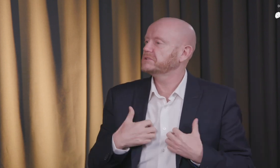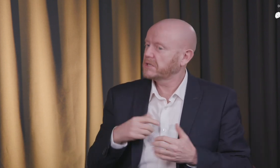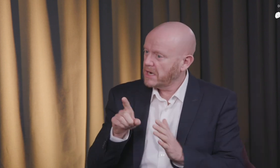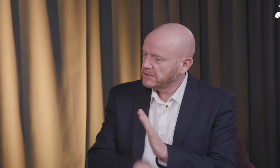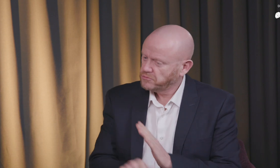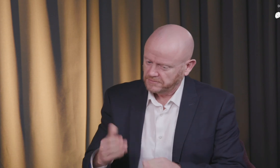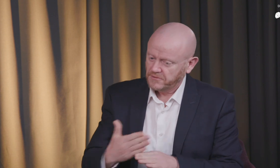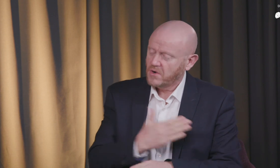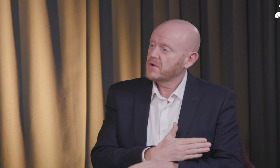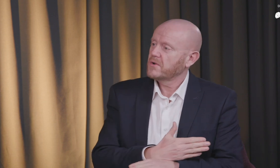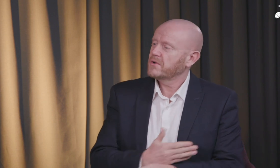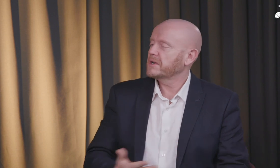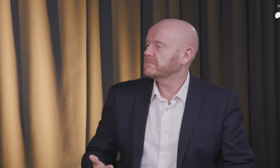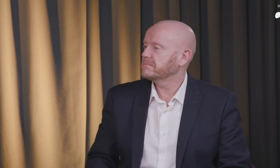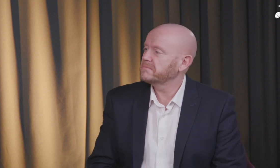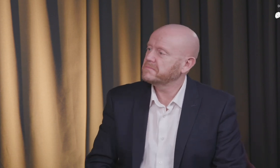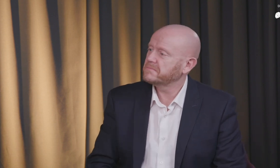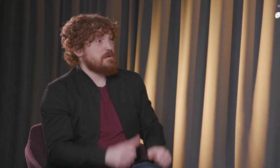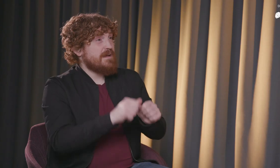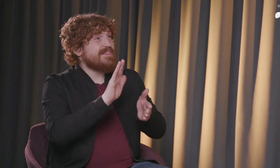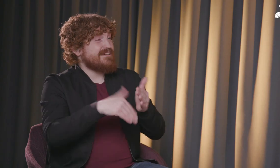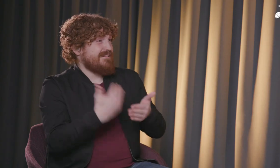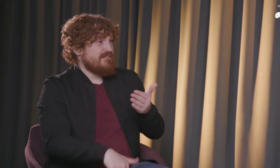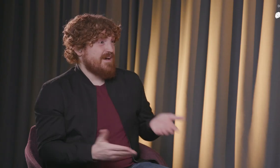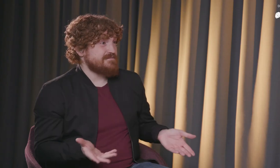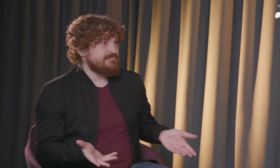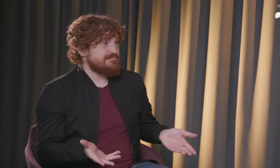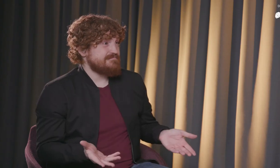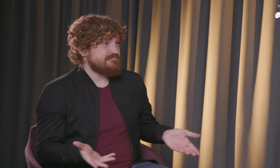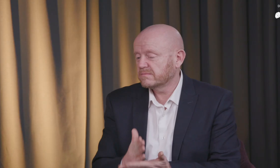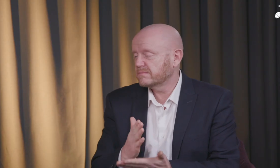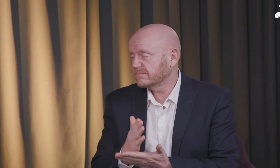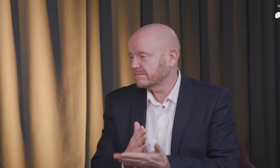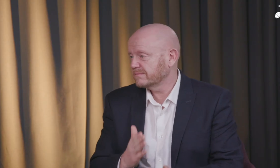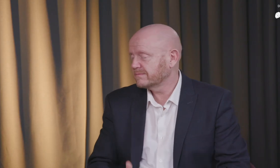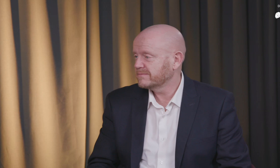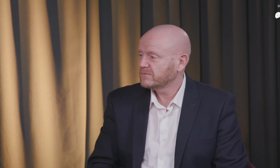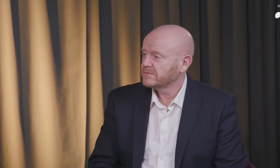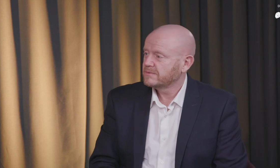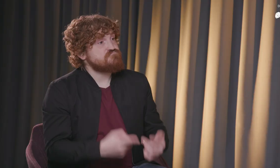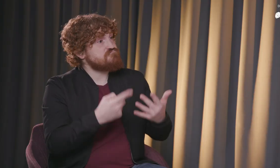It's interesting, I could've started this earlier. Better late than never! True!